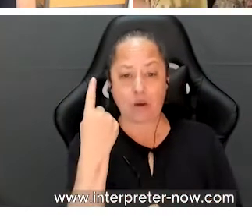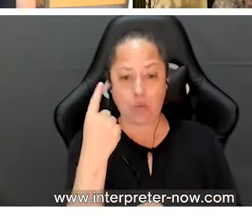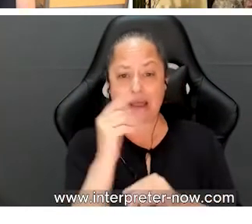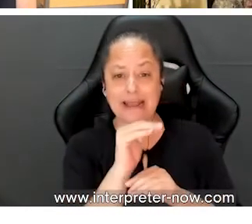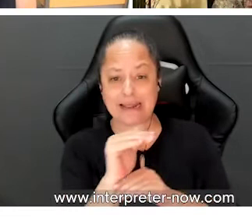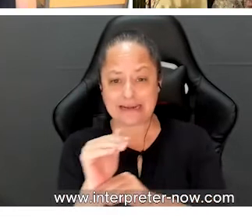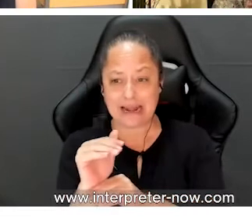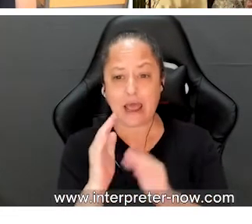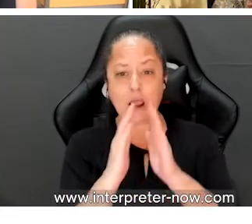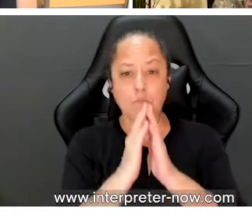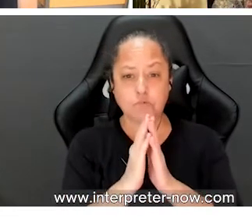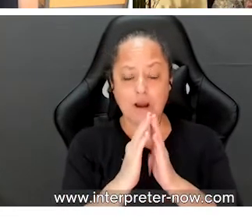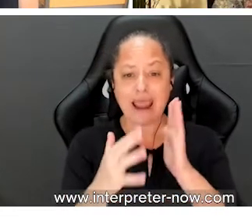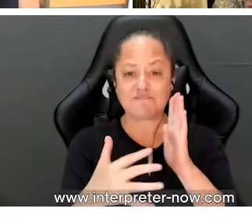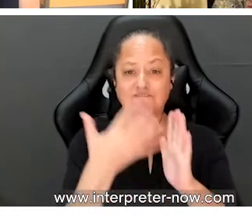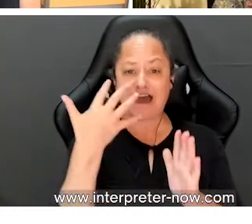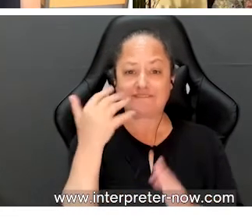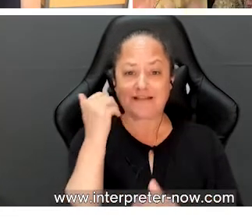Muslims pray those five times a day if they're practicing Muslims.